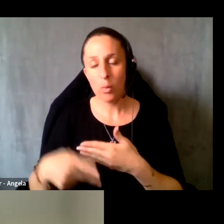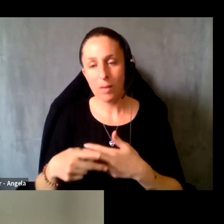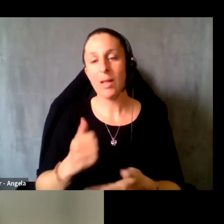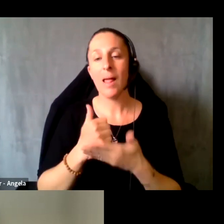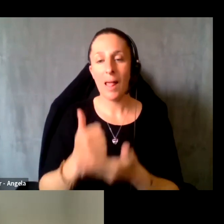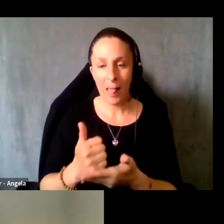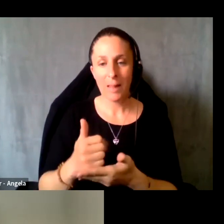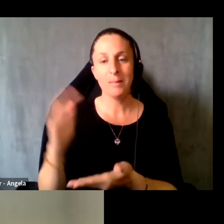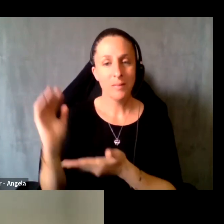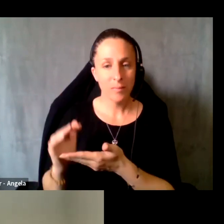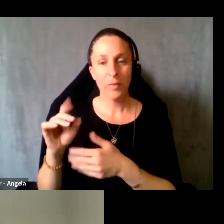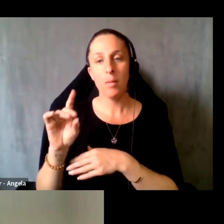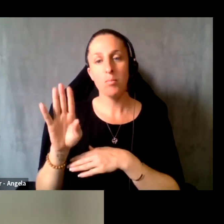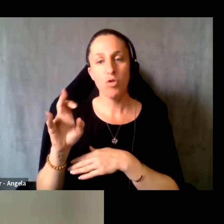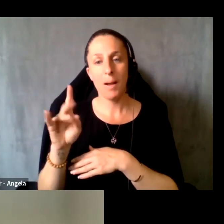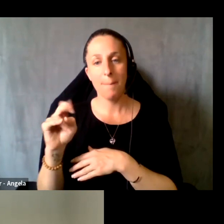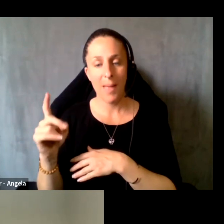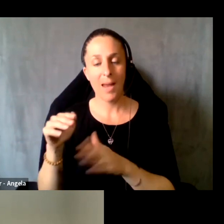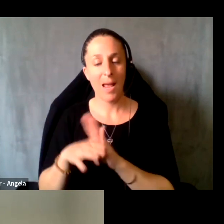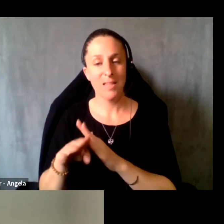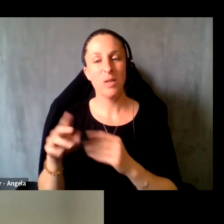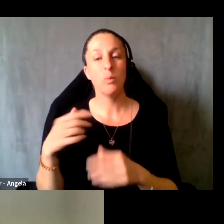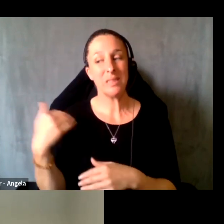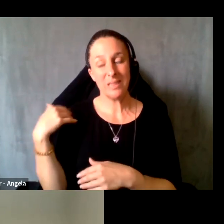launch last year, and we're getting ready to do another one in the next enrollment period